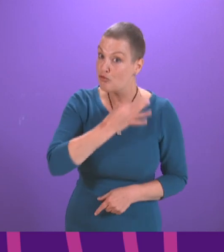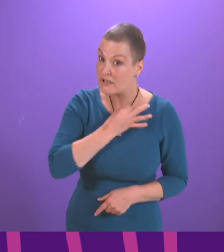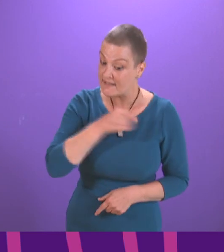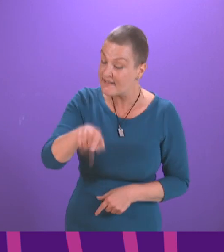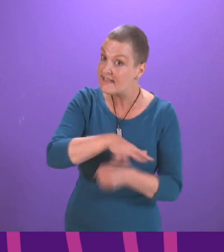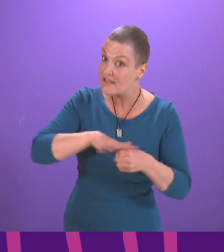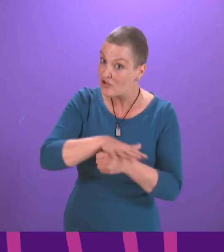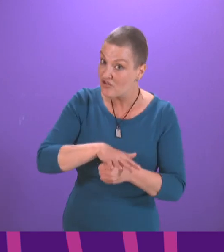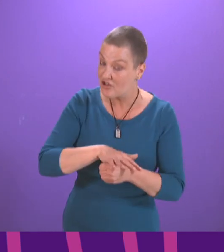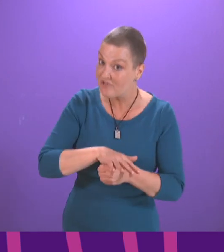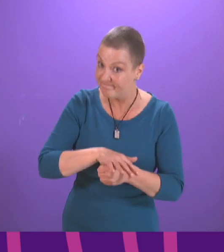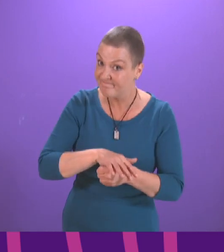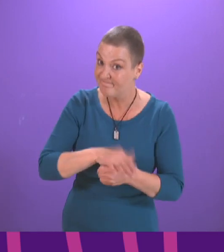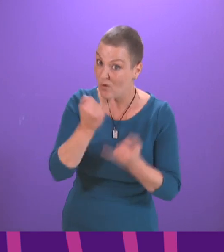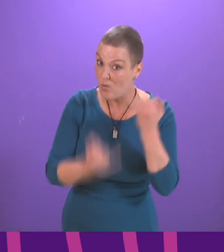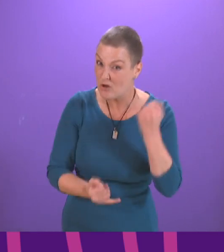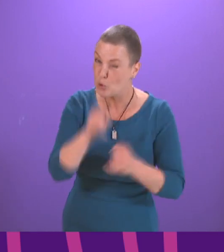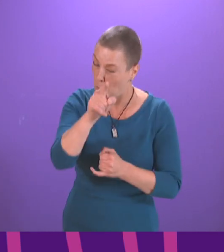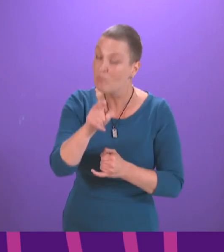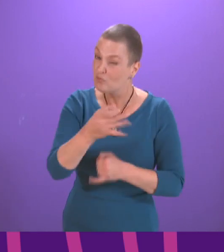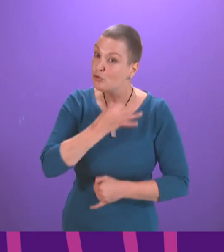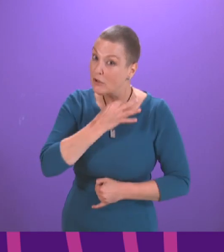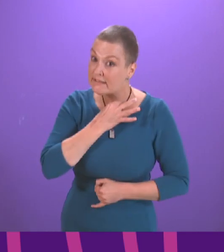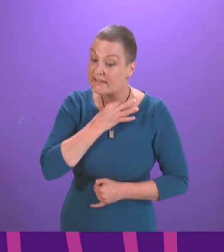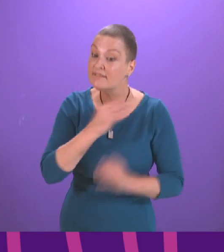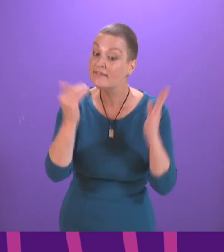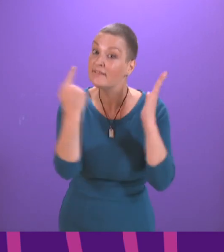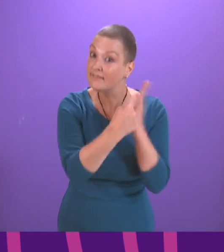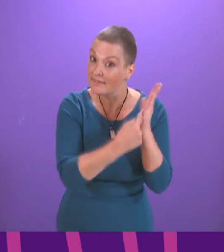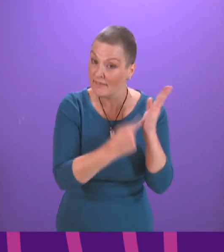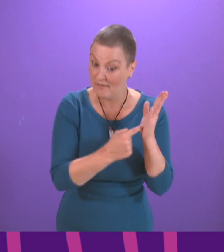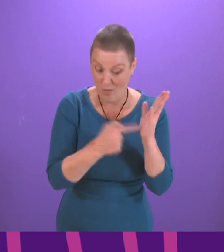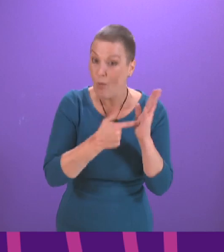worse, risking restrictions having to be in place for longer, risking the health and safety